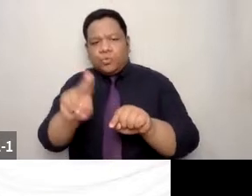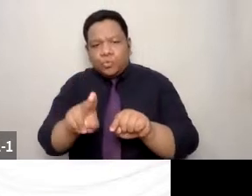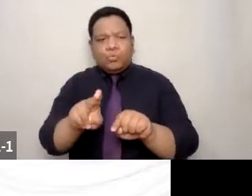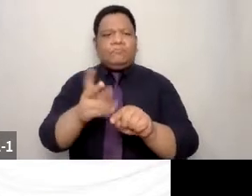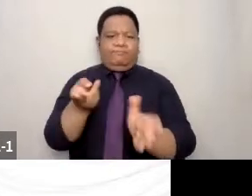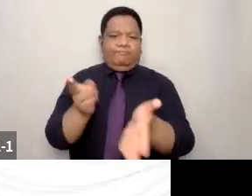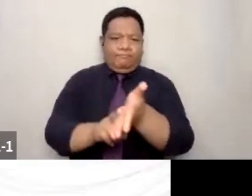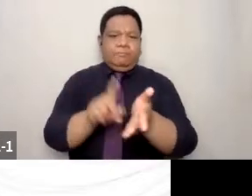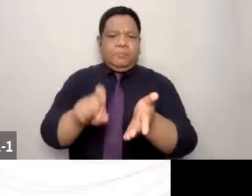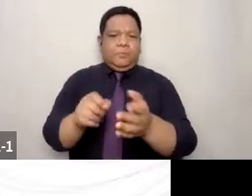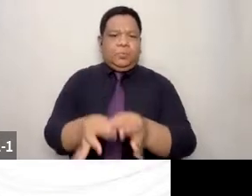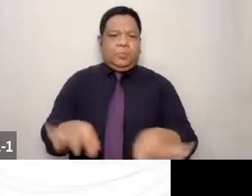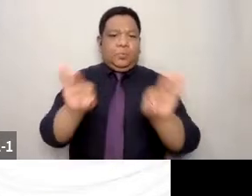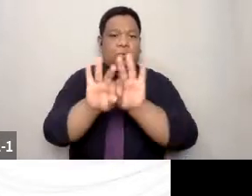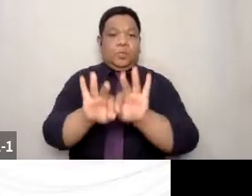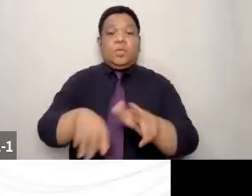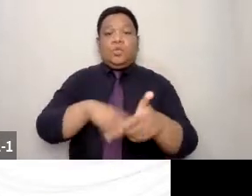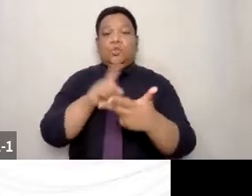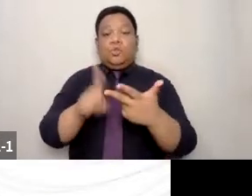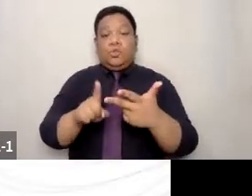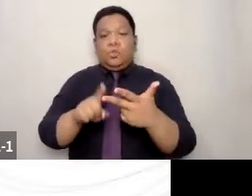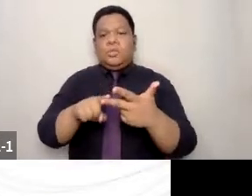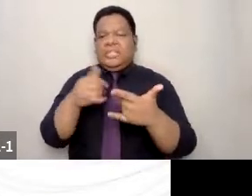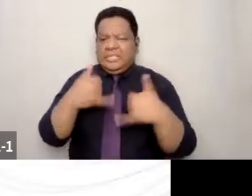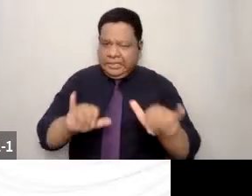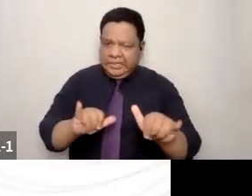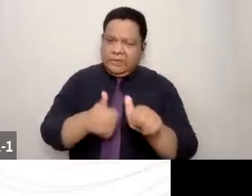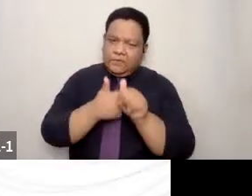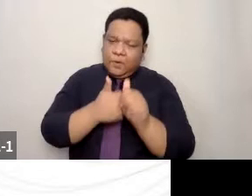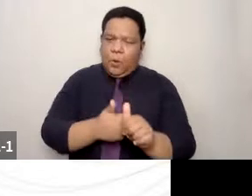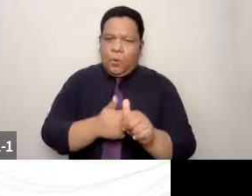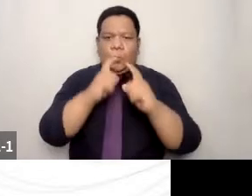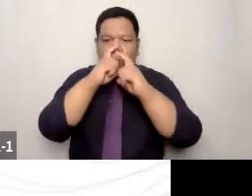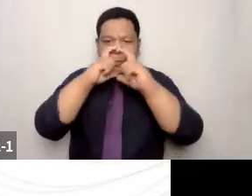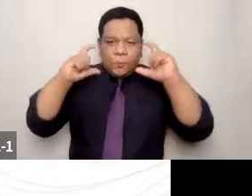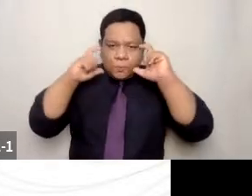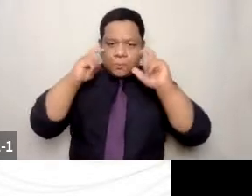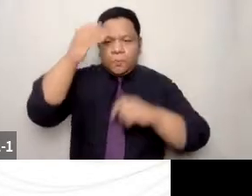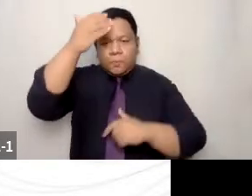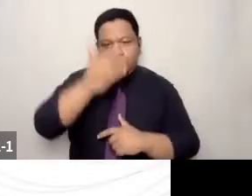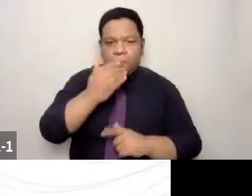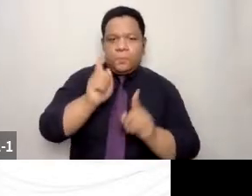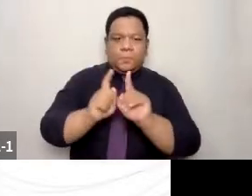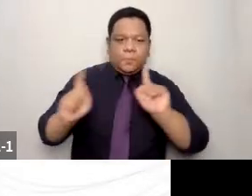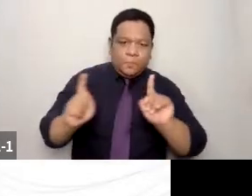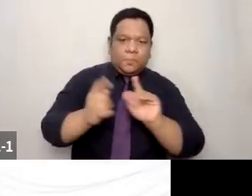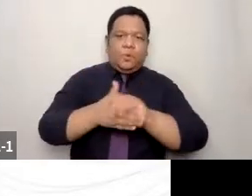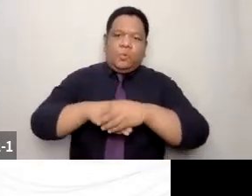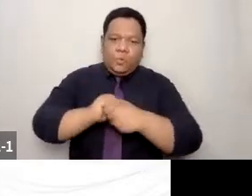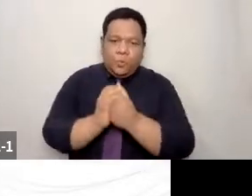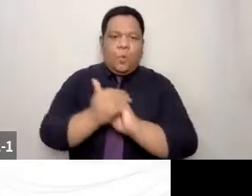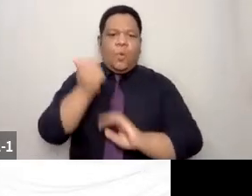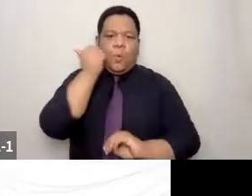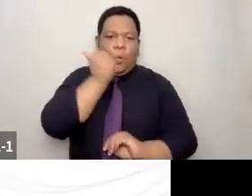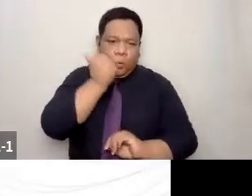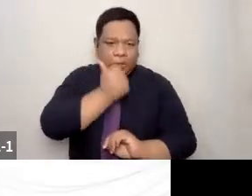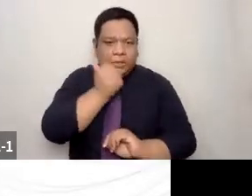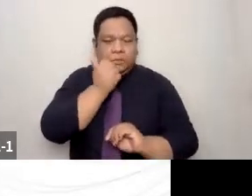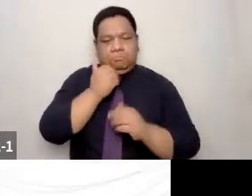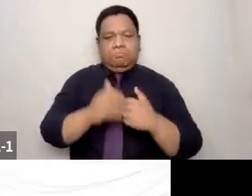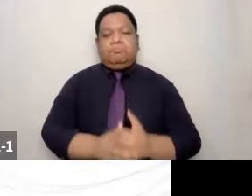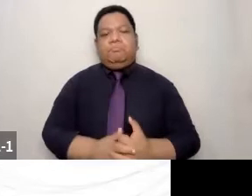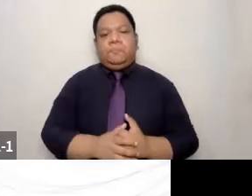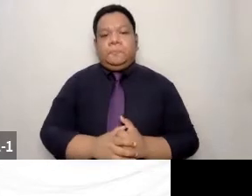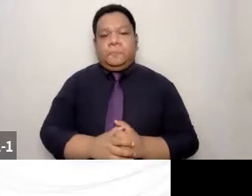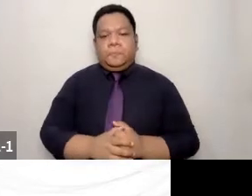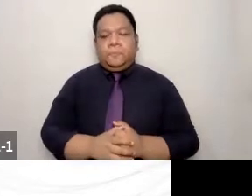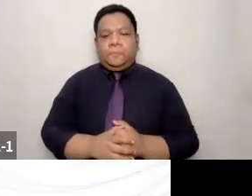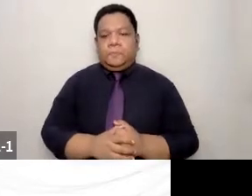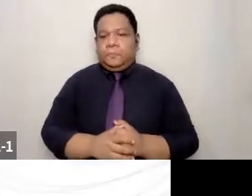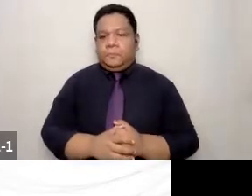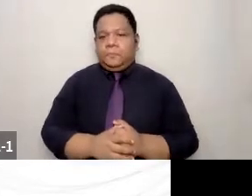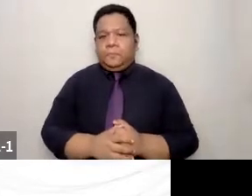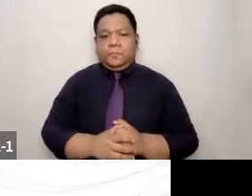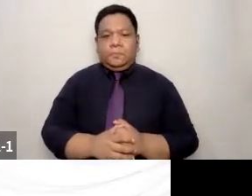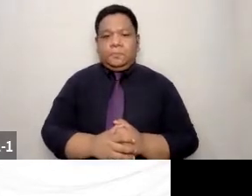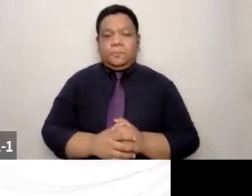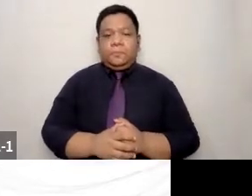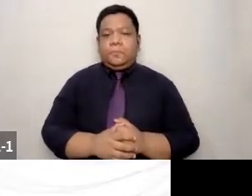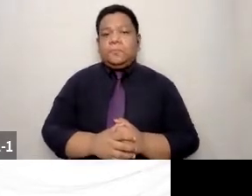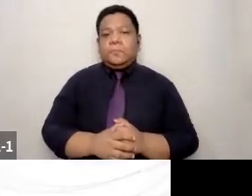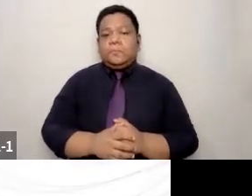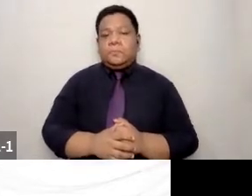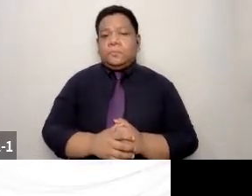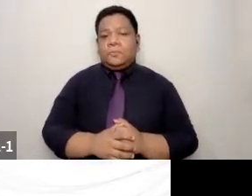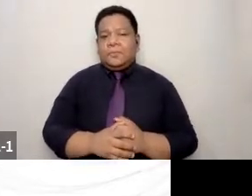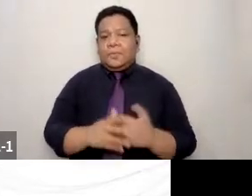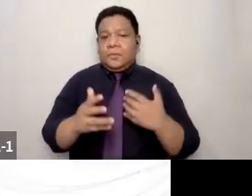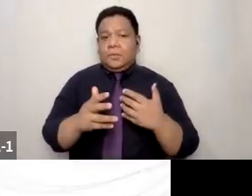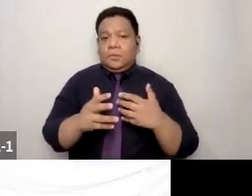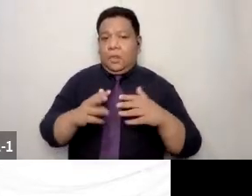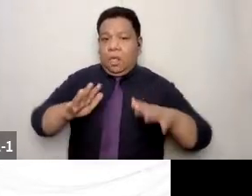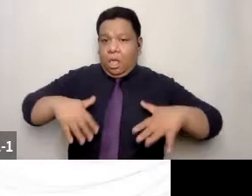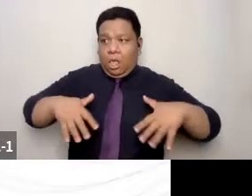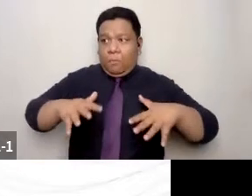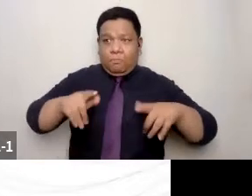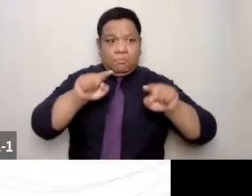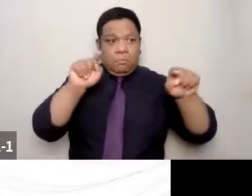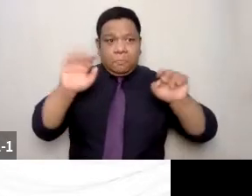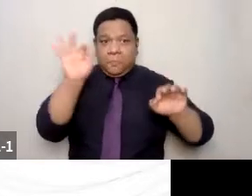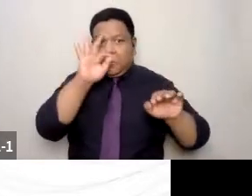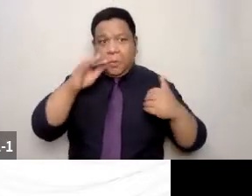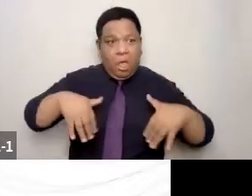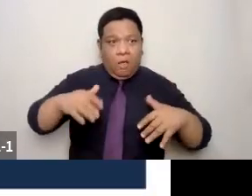The third is that we should continue practicing minimum health standards or wearing masks and face shields, and social distancing while the majority of Filipinos are not yet vaccinated.